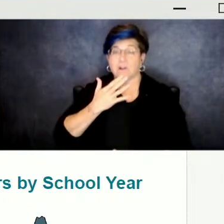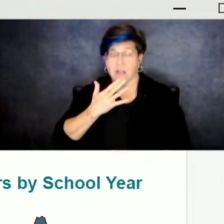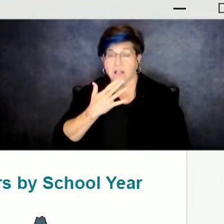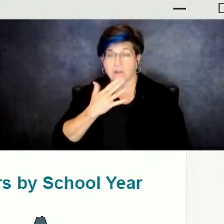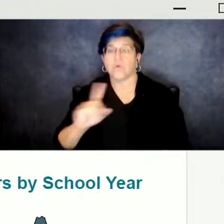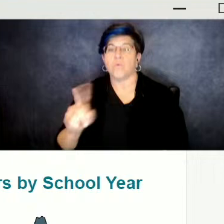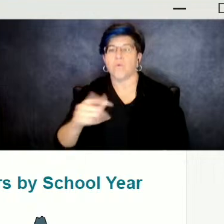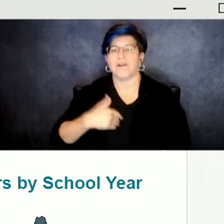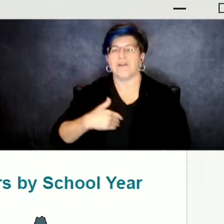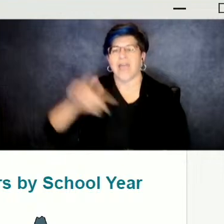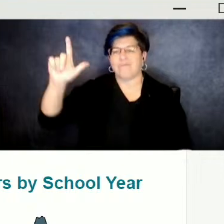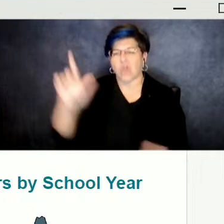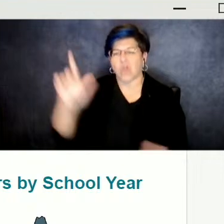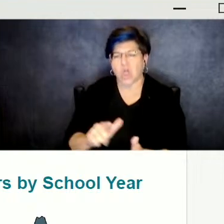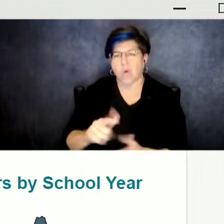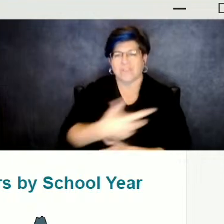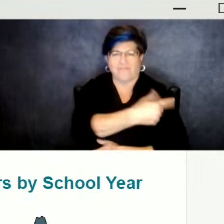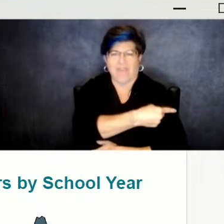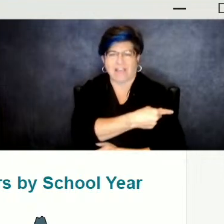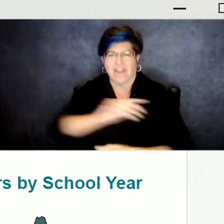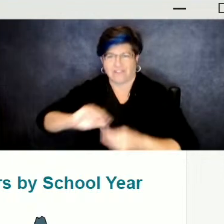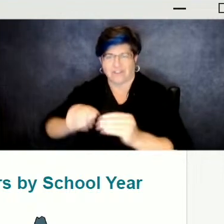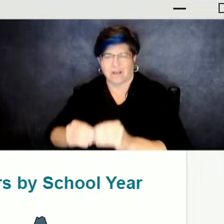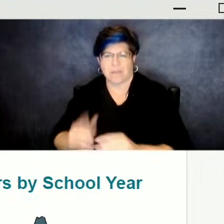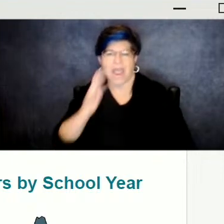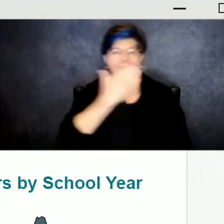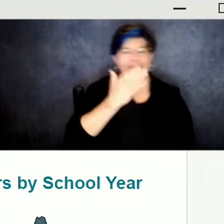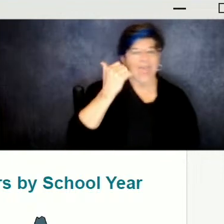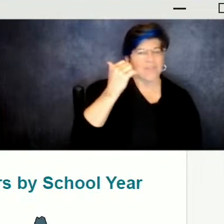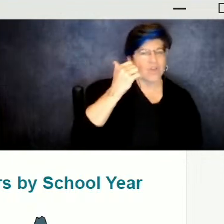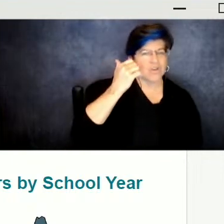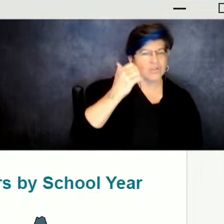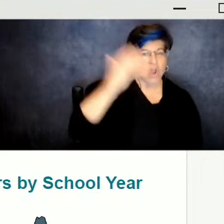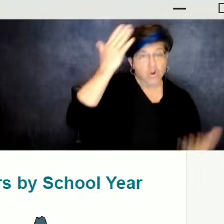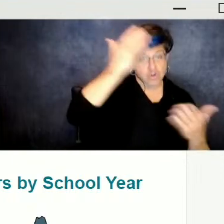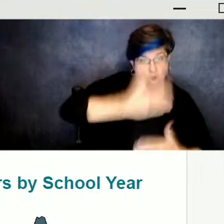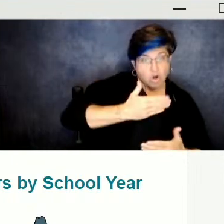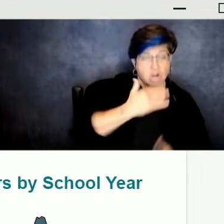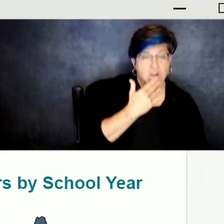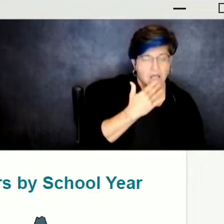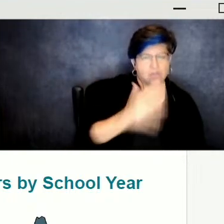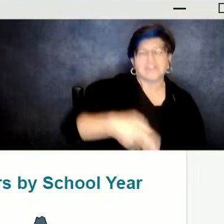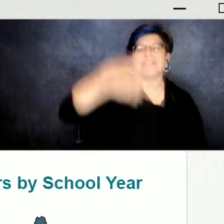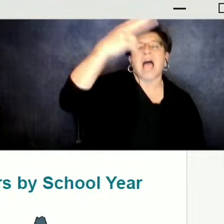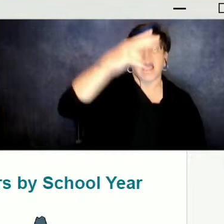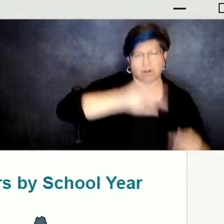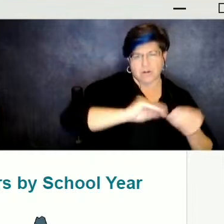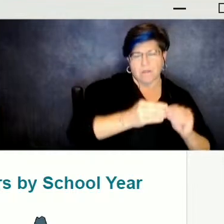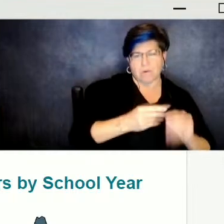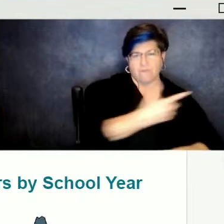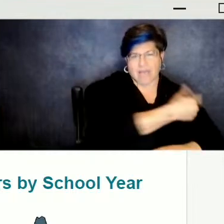LOT OF VARIATION ACROSS THE COUNTRY. THE LIGHTER COLORED STATES ARE WHERE YOU HAVE THE LOWEST VACCINATION RATES AND THE